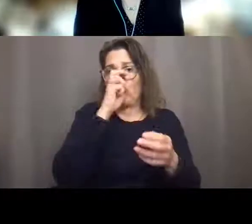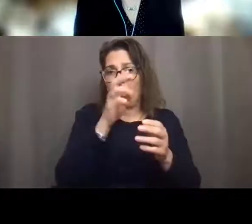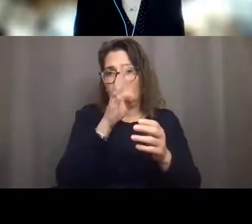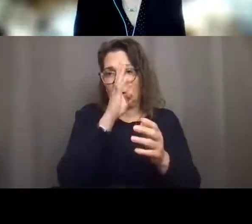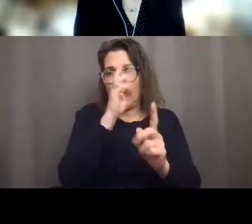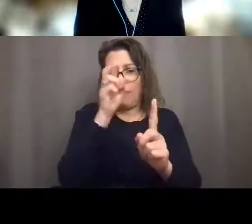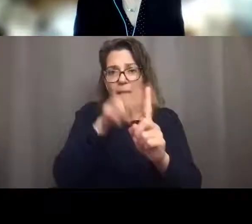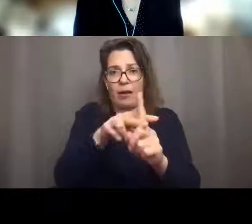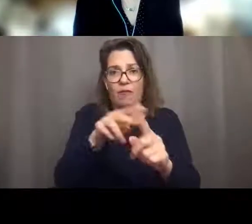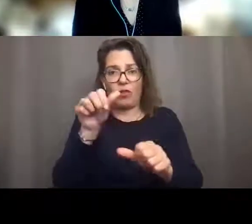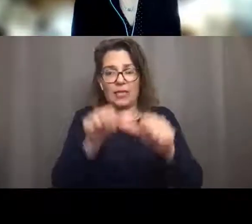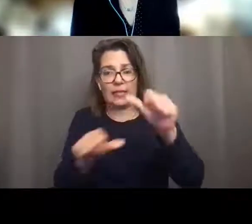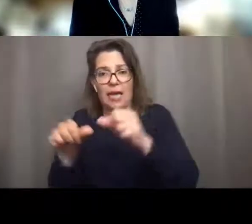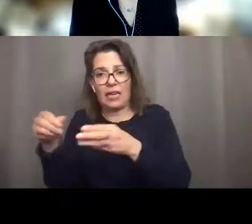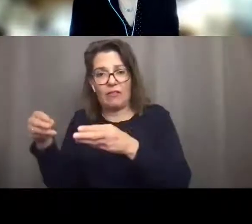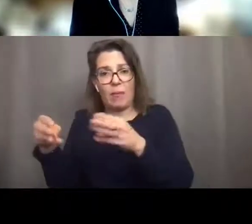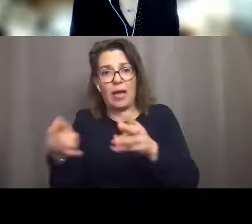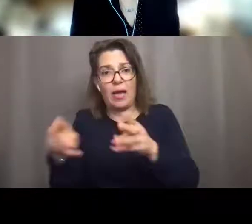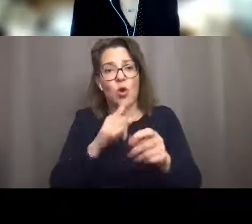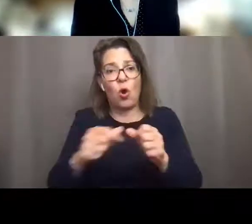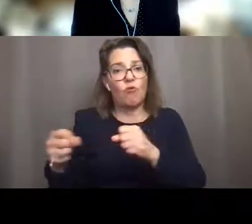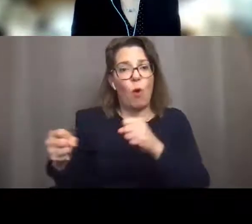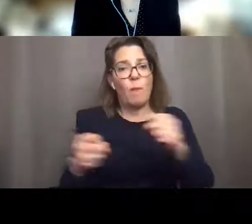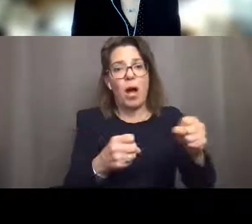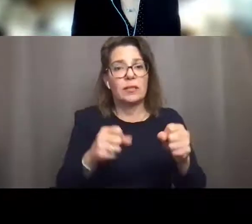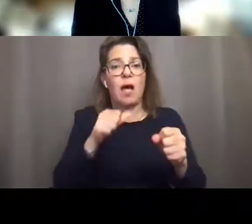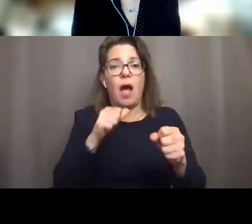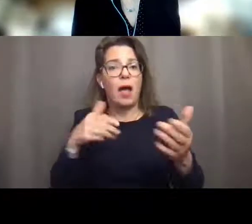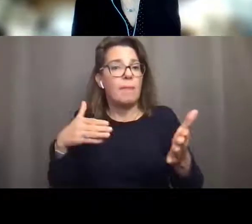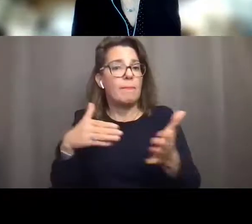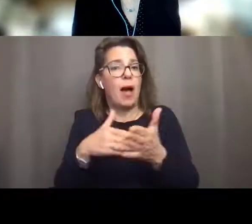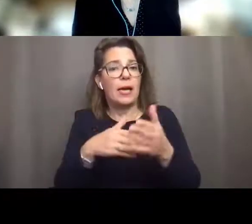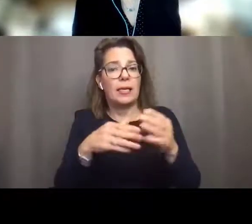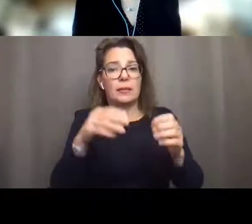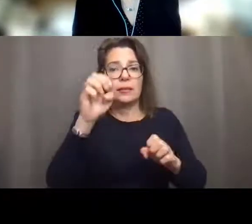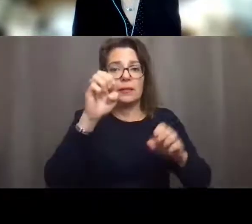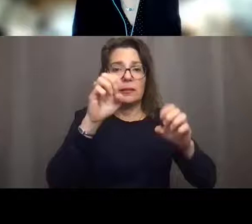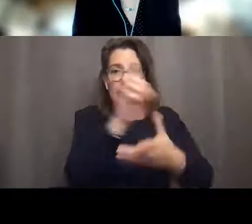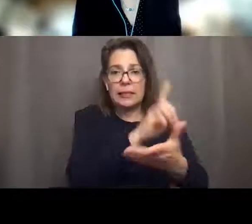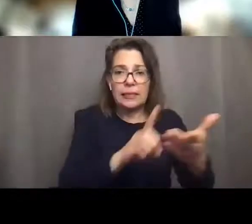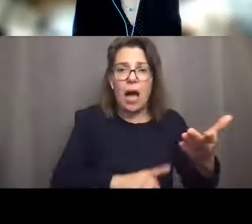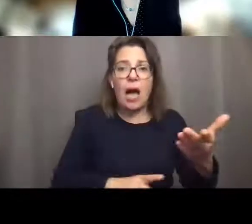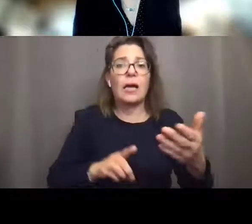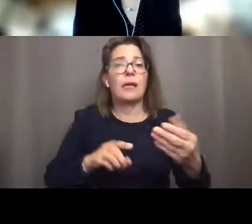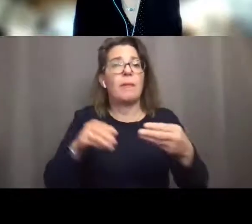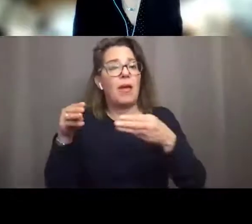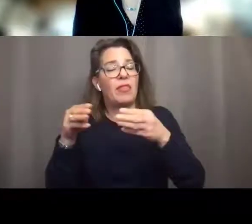to ensure robust and unbiased experimental design, methodology, analysis, interpretation and reporting and results.